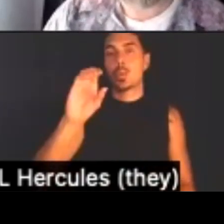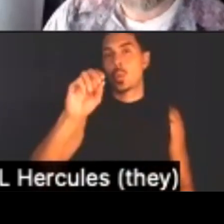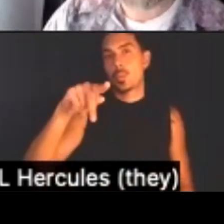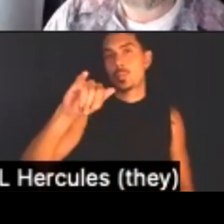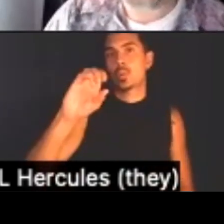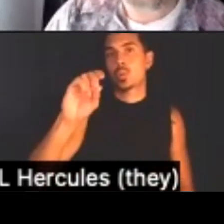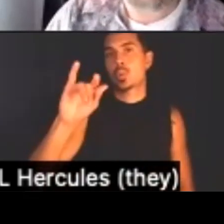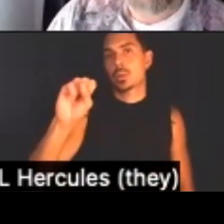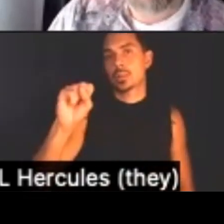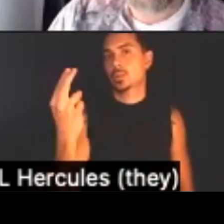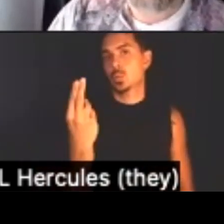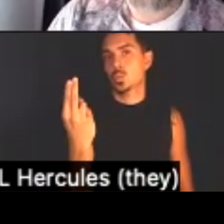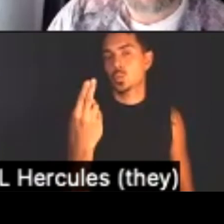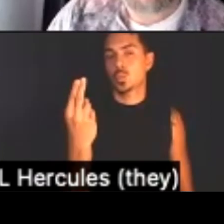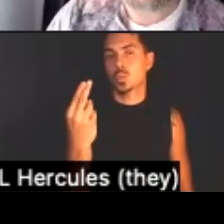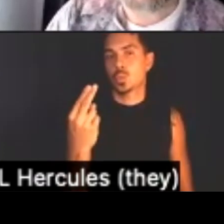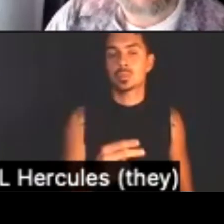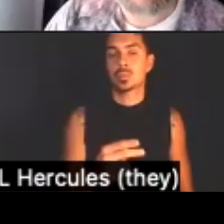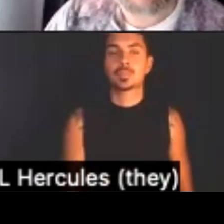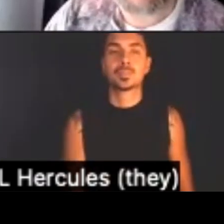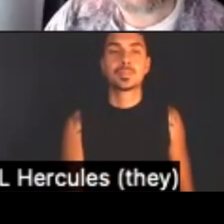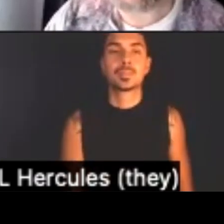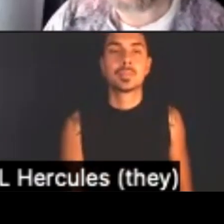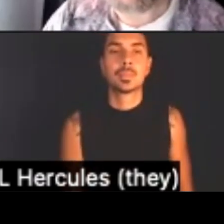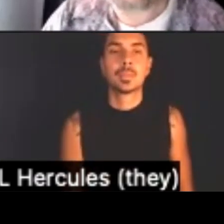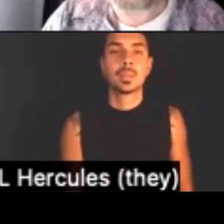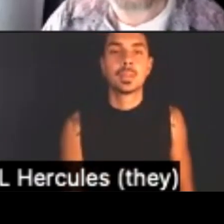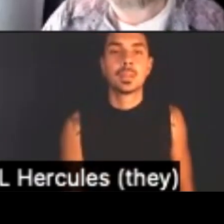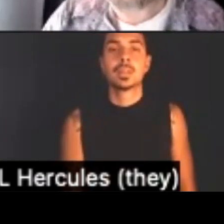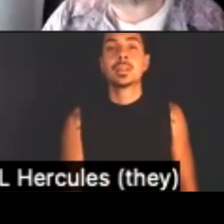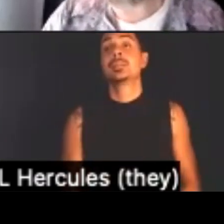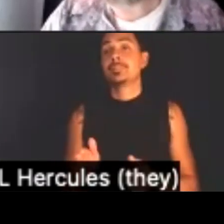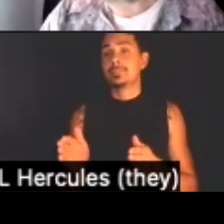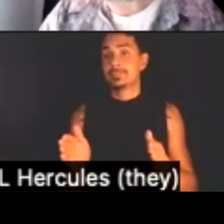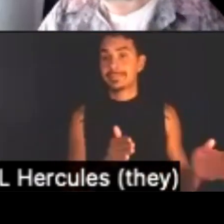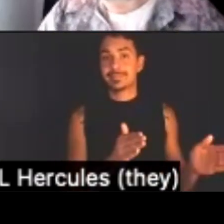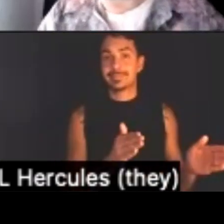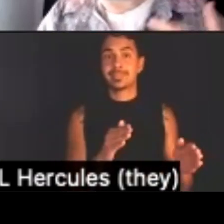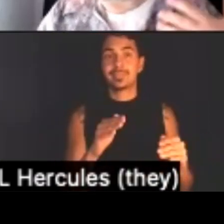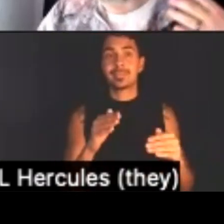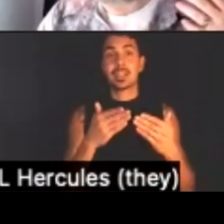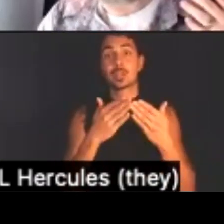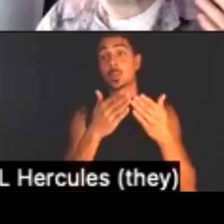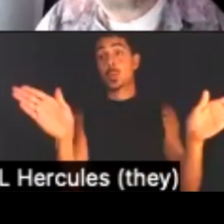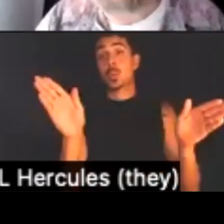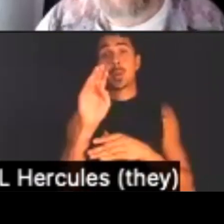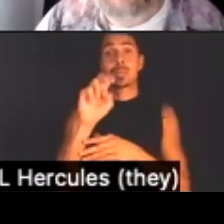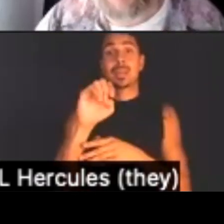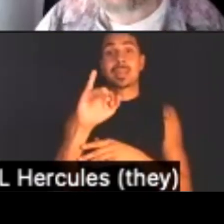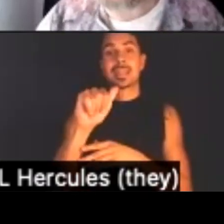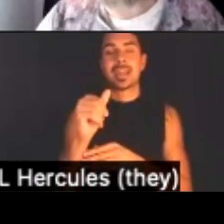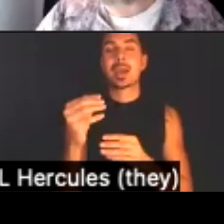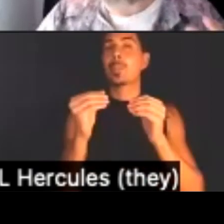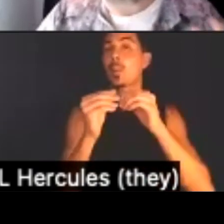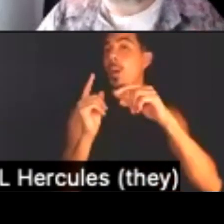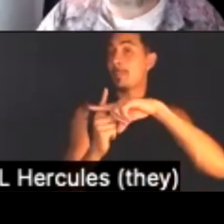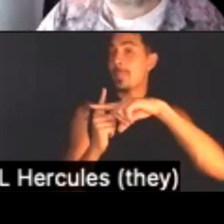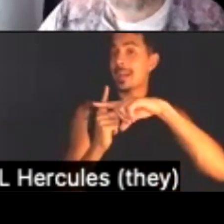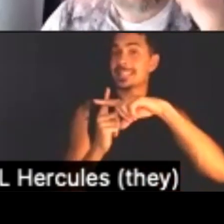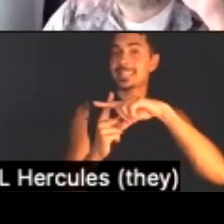We're also seeing more and more positive messages in the mainstream press. So I don't know if folks watch the news, but if you watch the news,